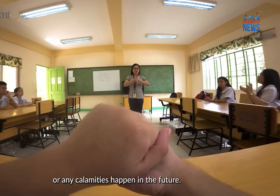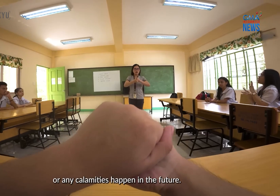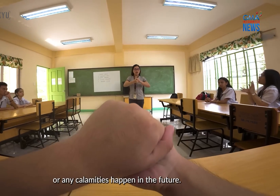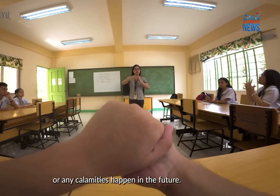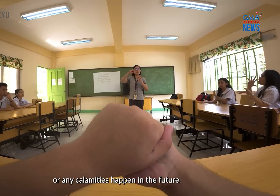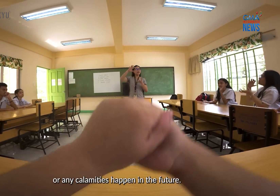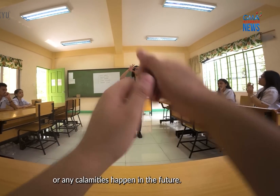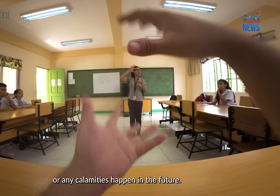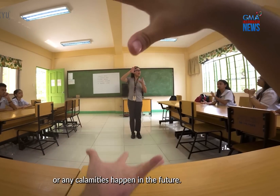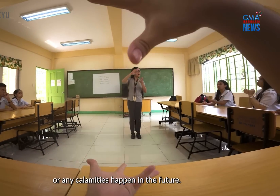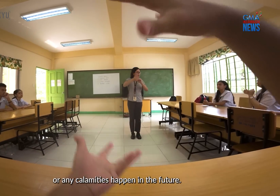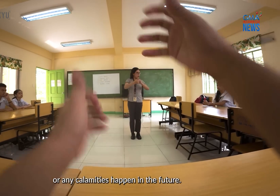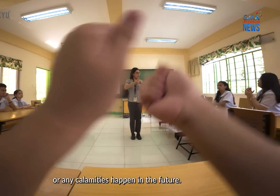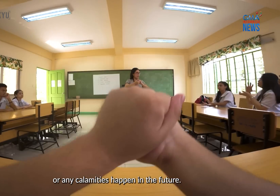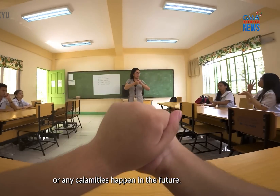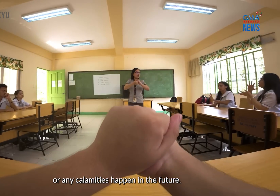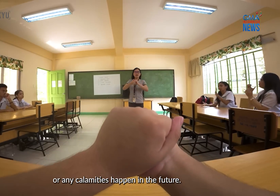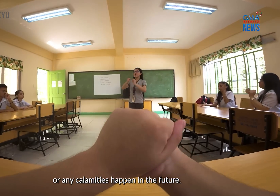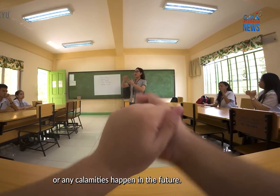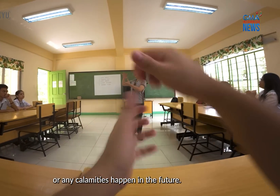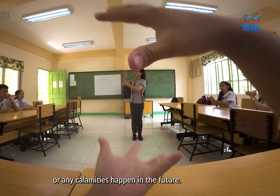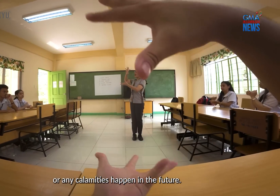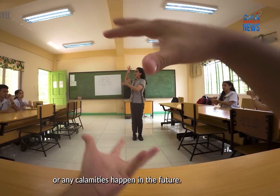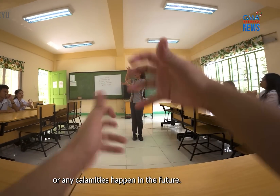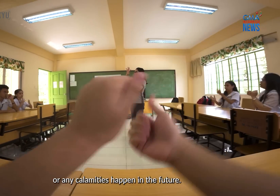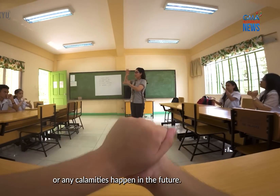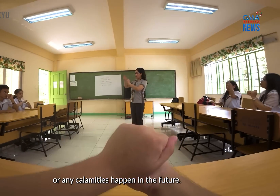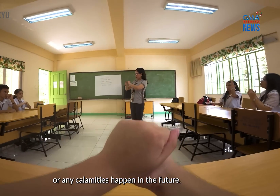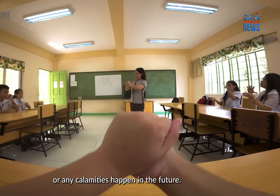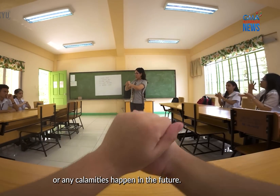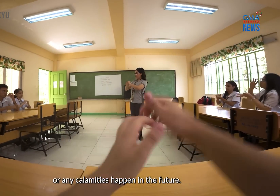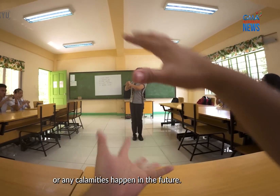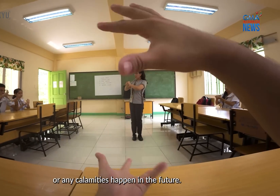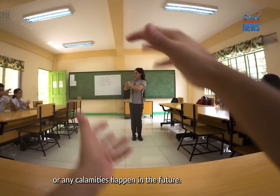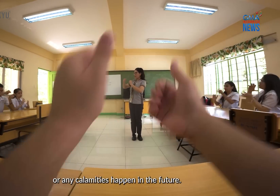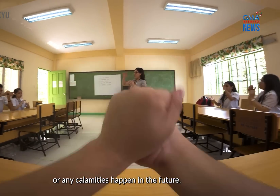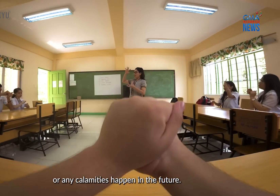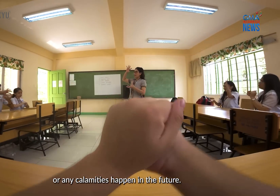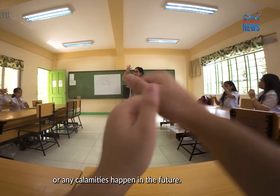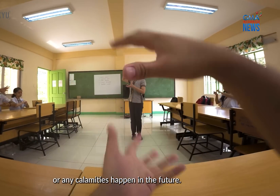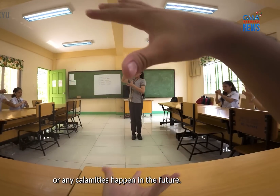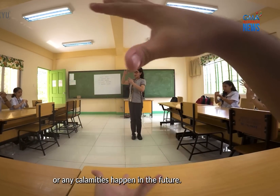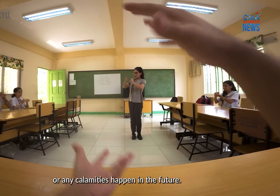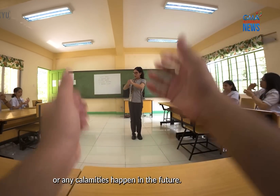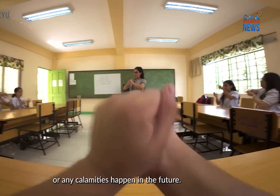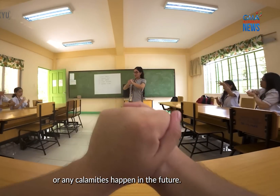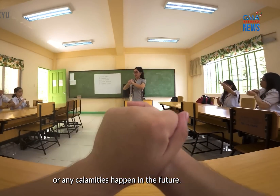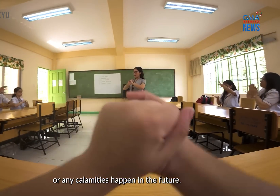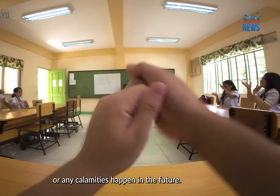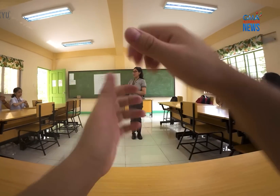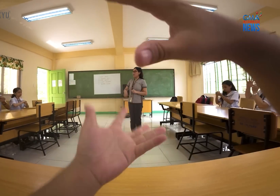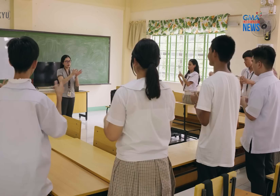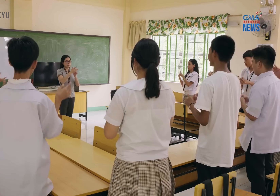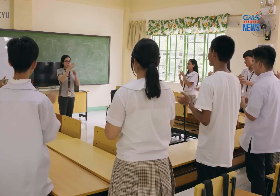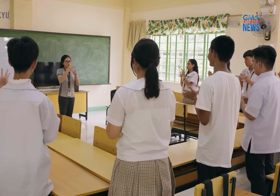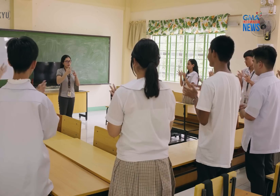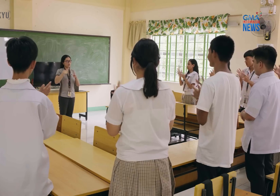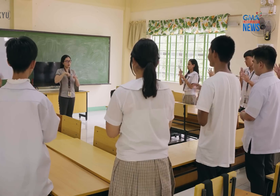[TEACHER RIALYN] ...the idea of climate change, they themselves, their lives, will be more prepared when typhoons